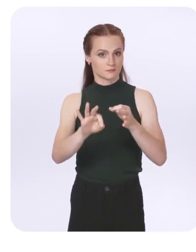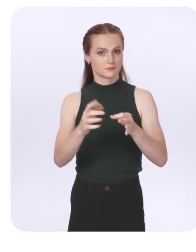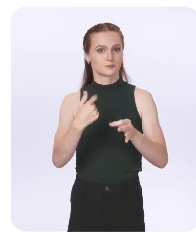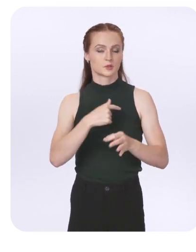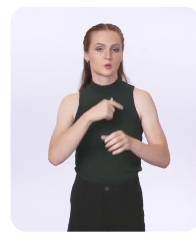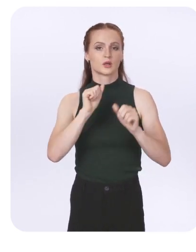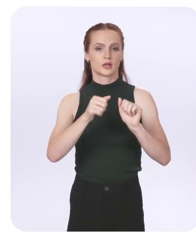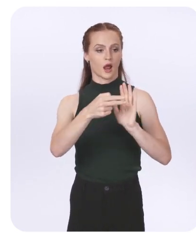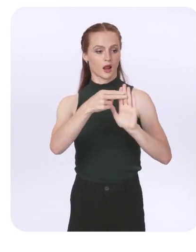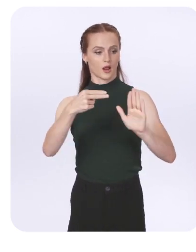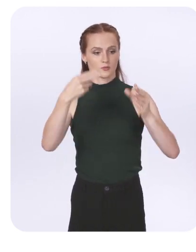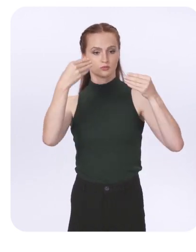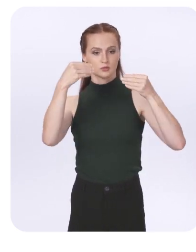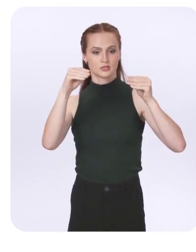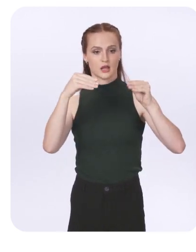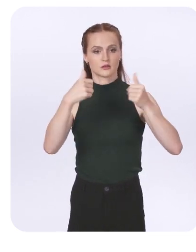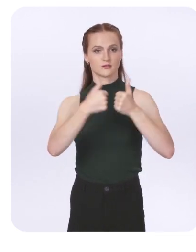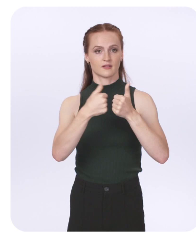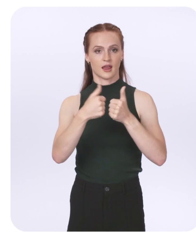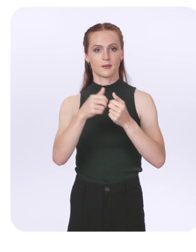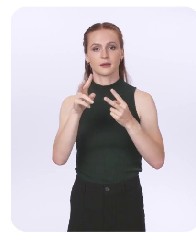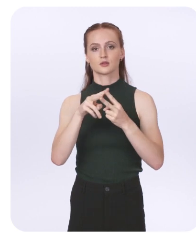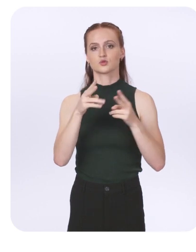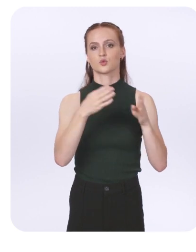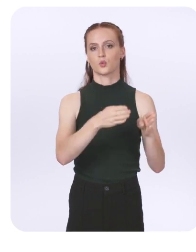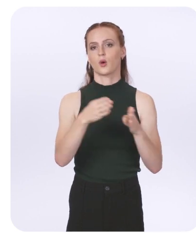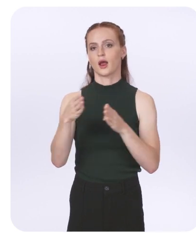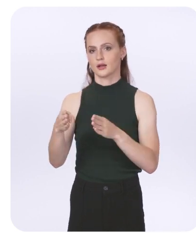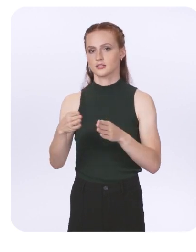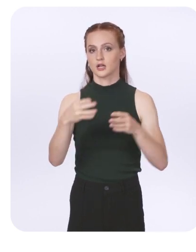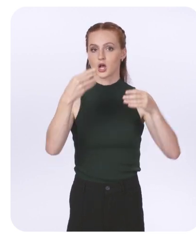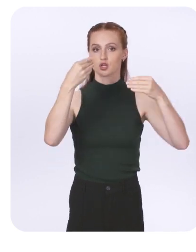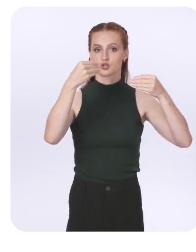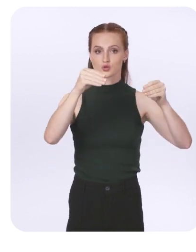and why your game’s key art is a main driver for that conversion funnel.